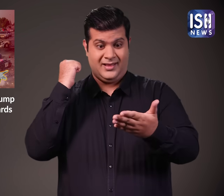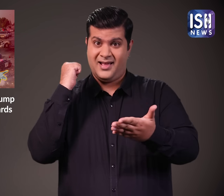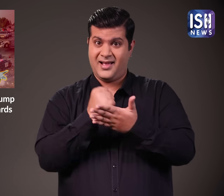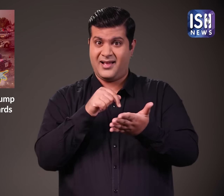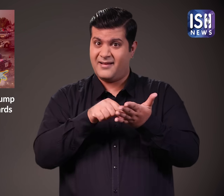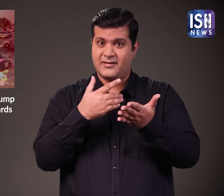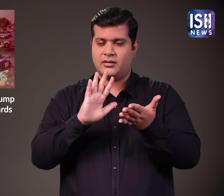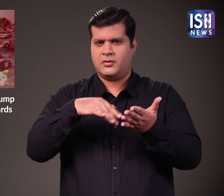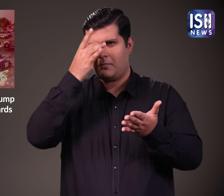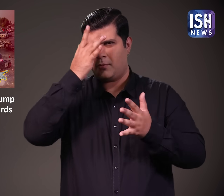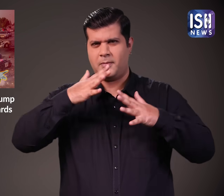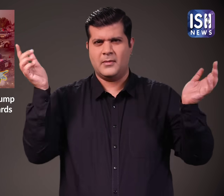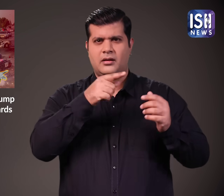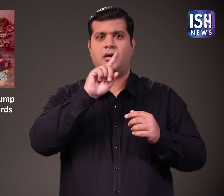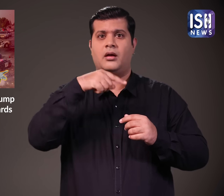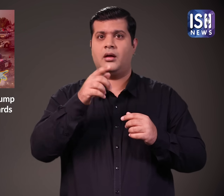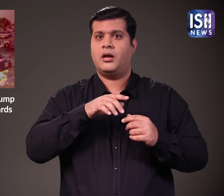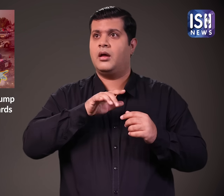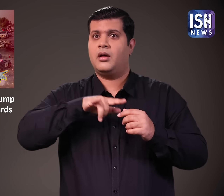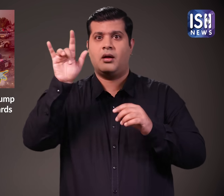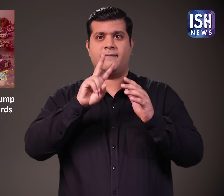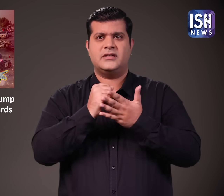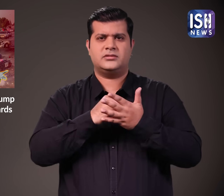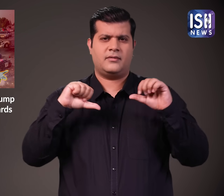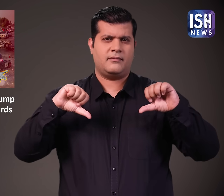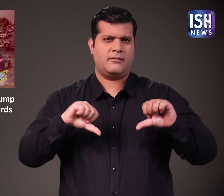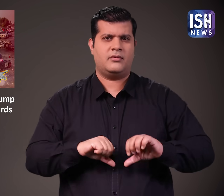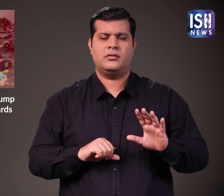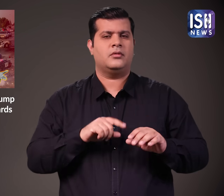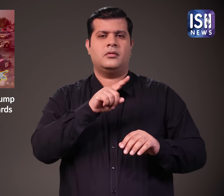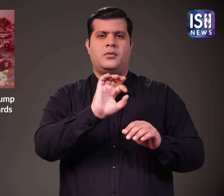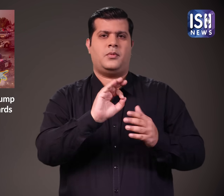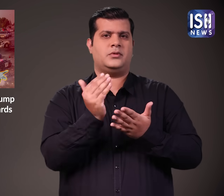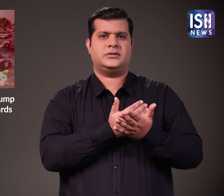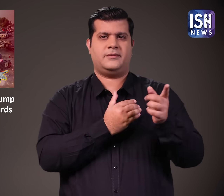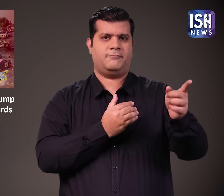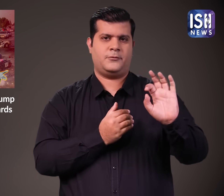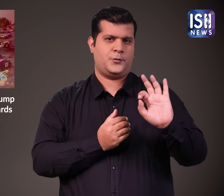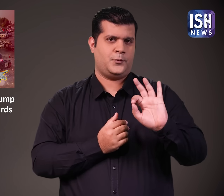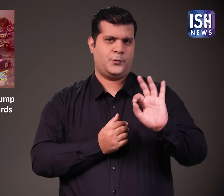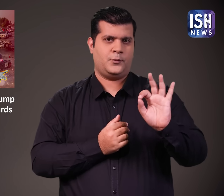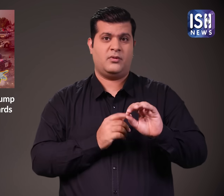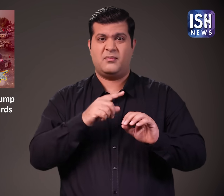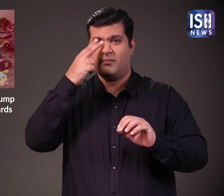A deportation stamp on passports makes getting visas for any country very difficult. Khaby was saved from that!